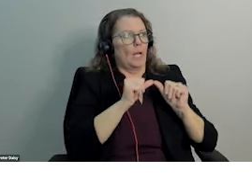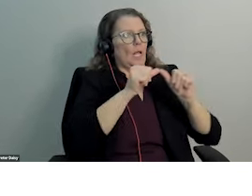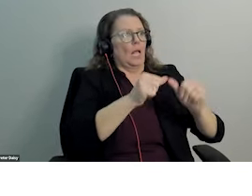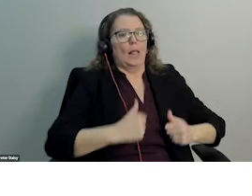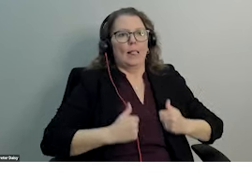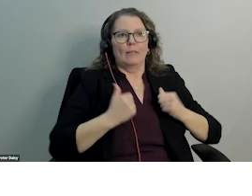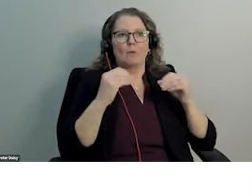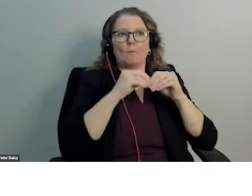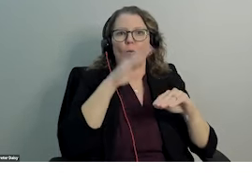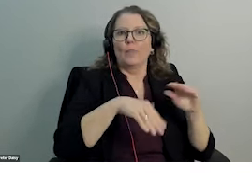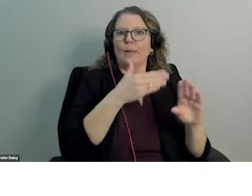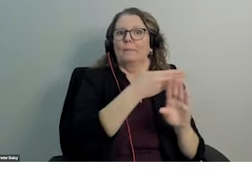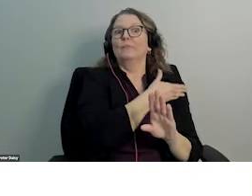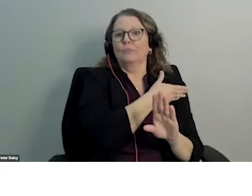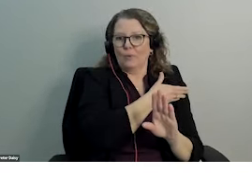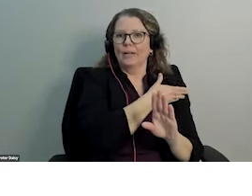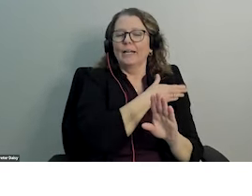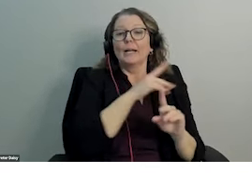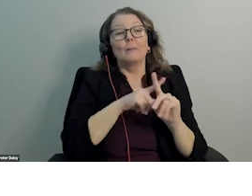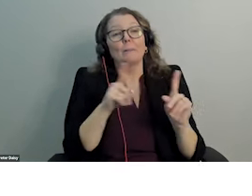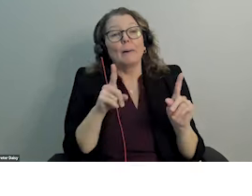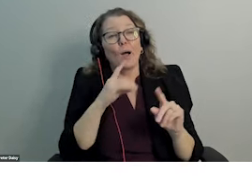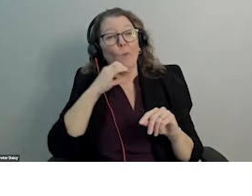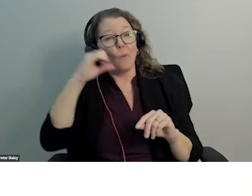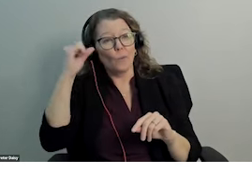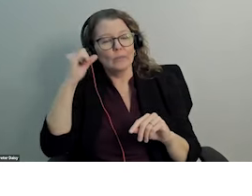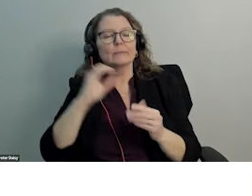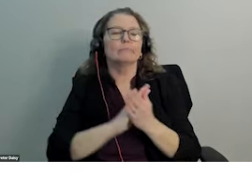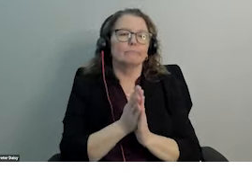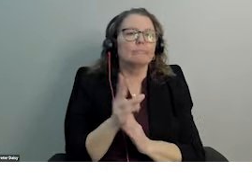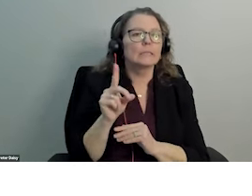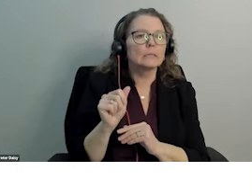than they have before, but with age also comes disability.